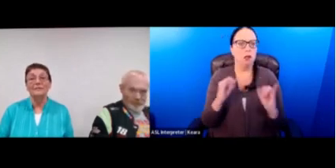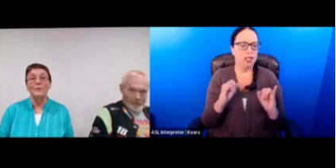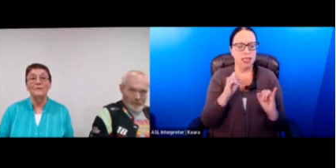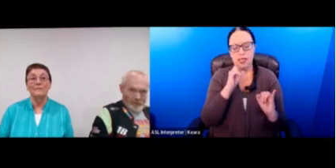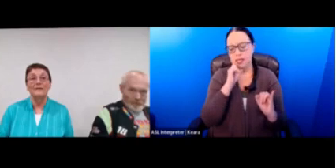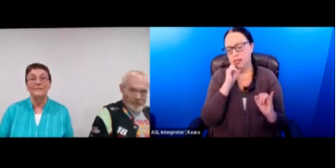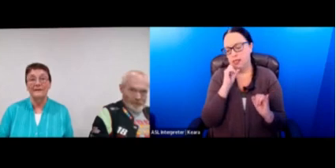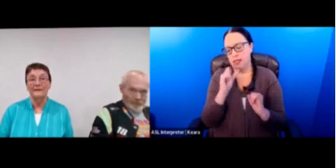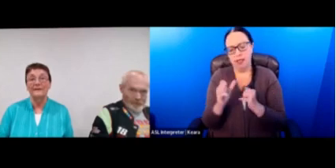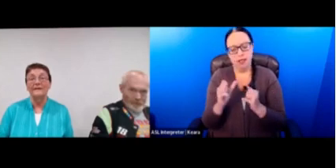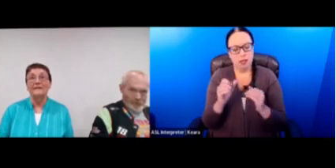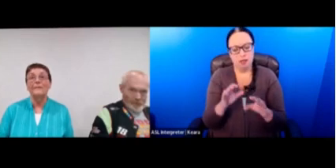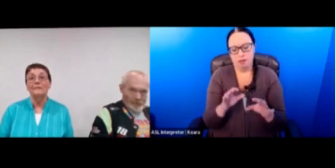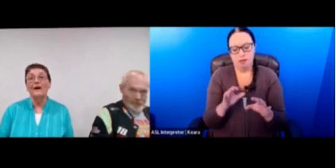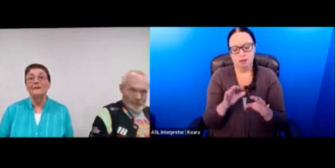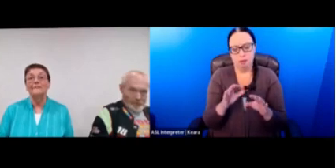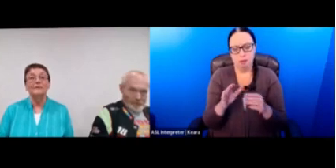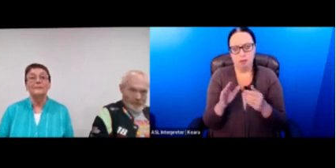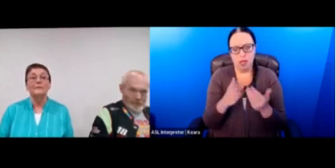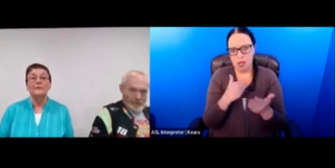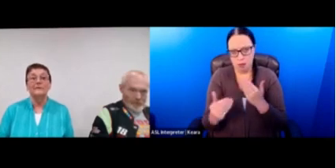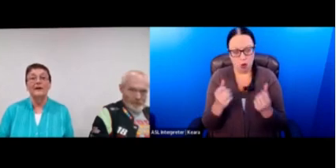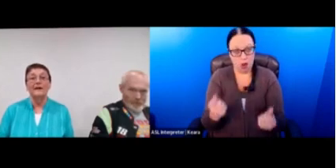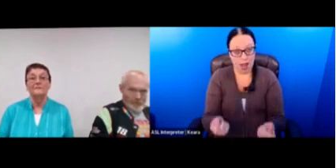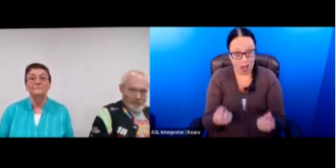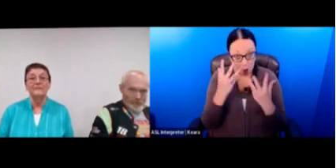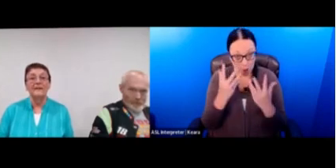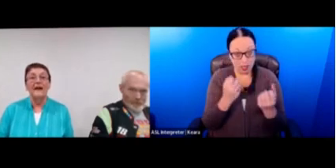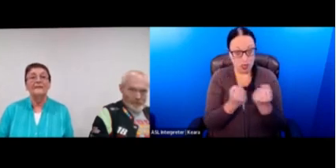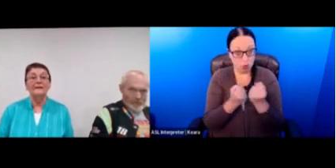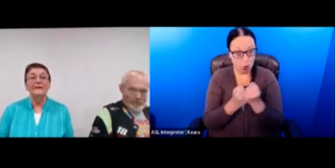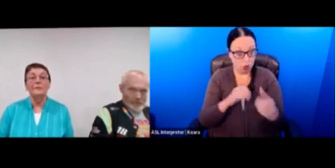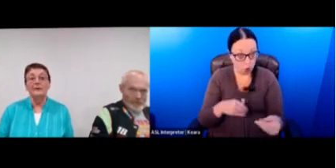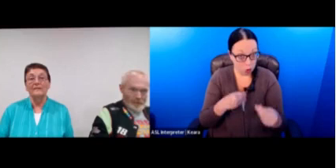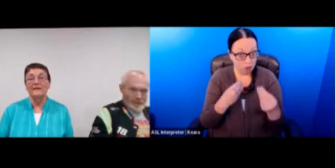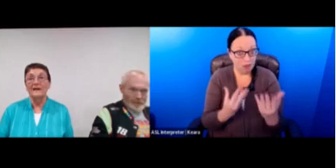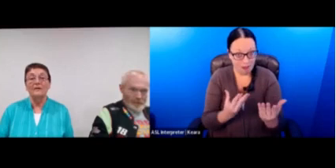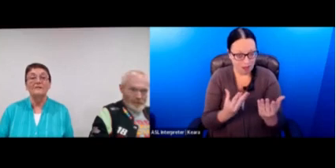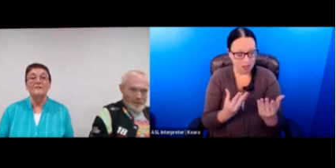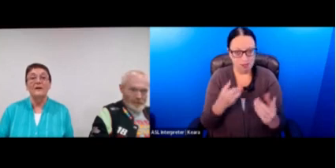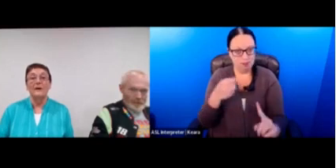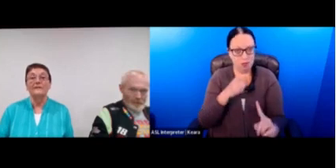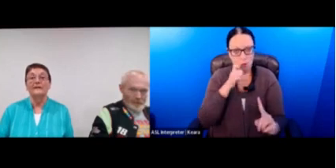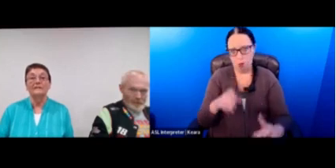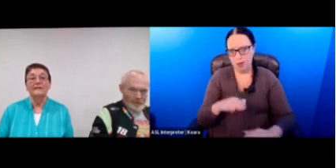supports might be, can provide people with their preferred life. And then another point is that technology is all around us